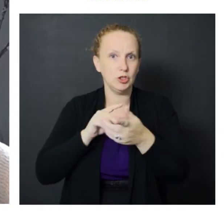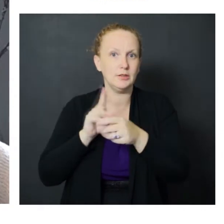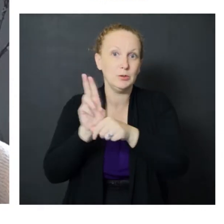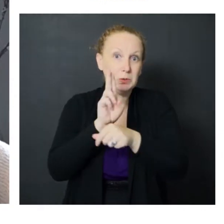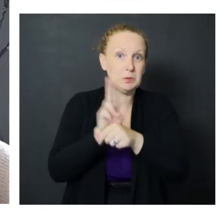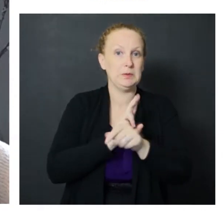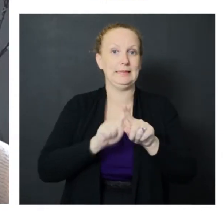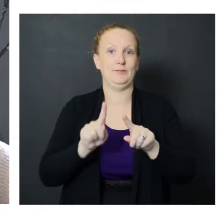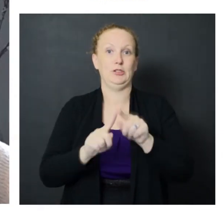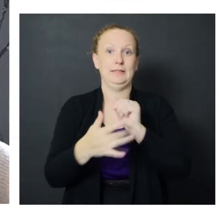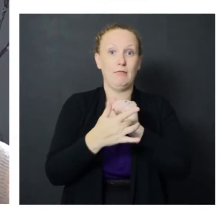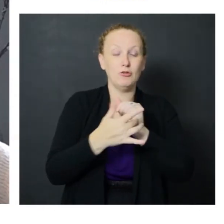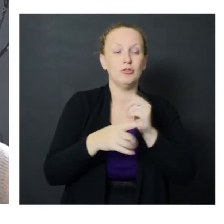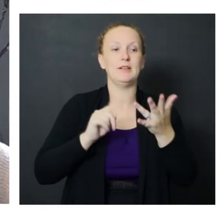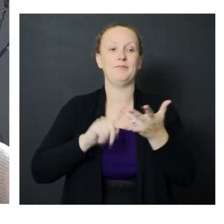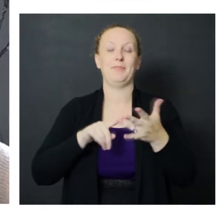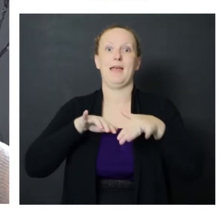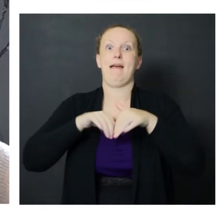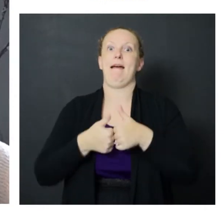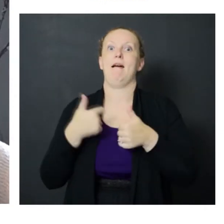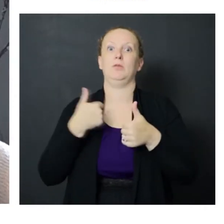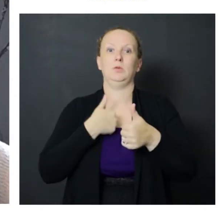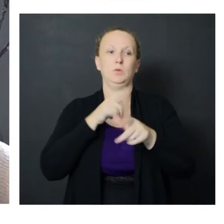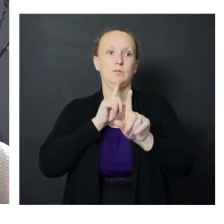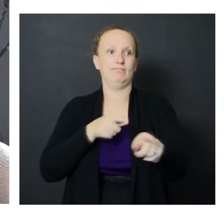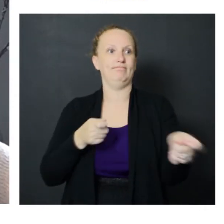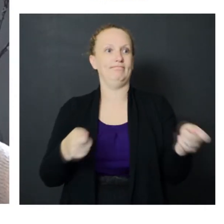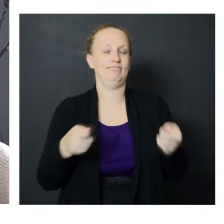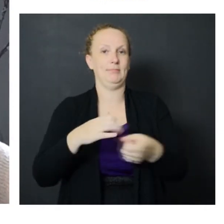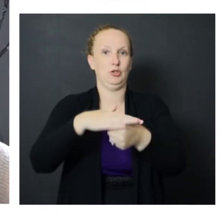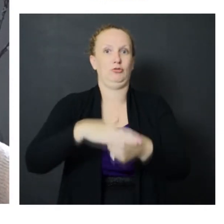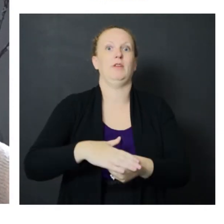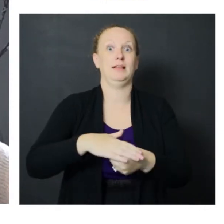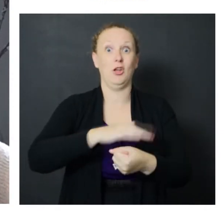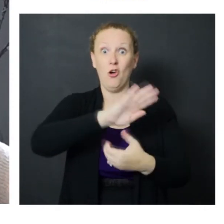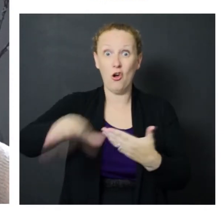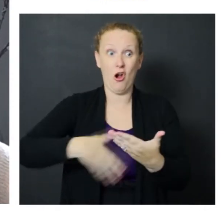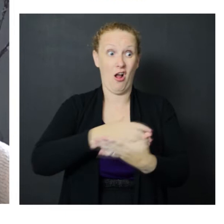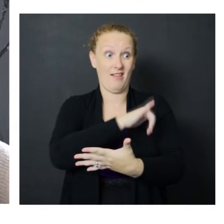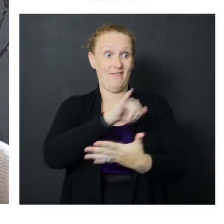And all these things came into play during this pandemic. That's why I I think the certified interpreter